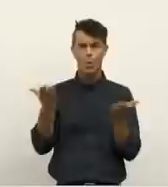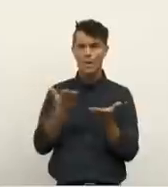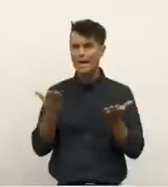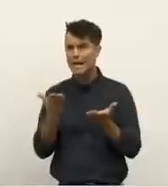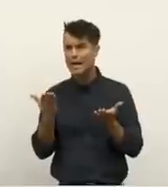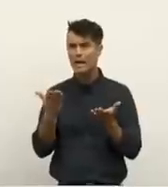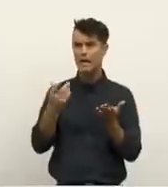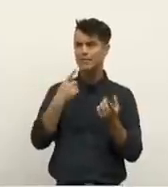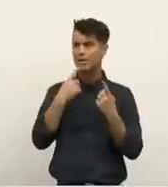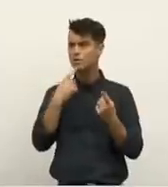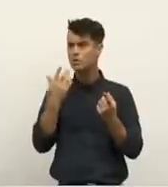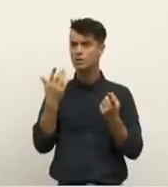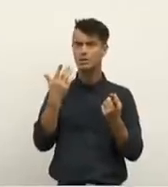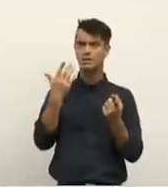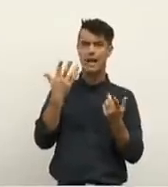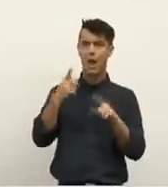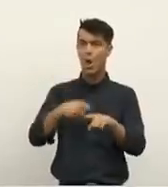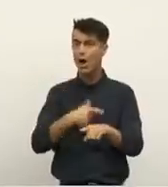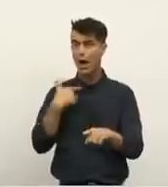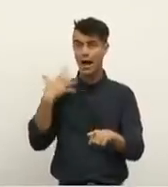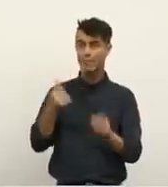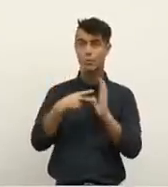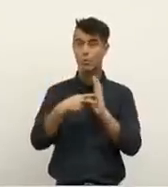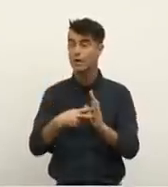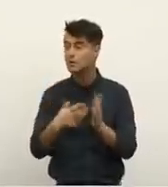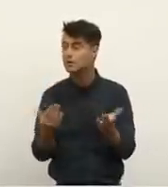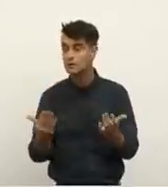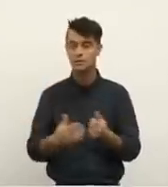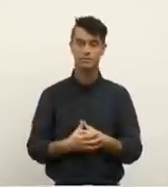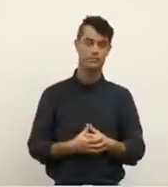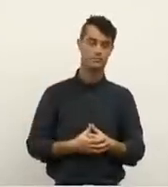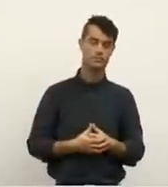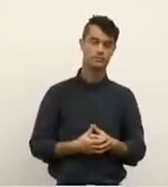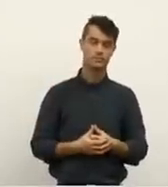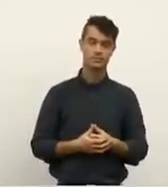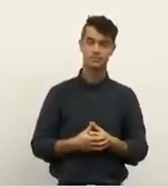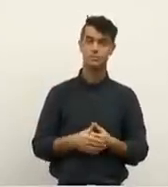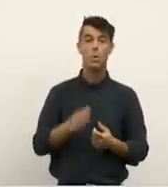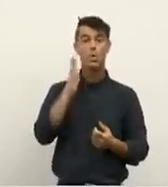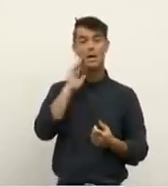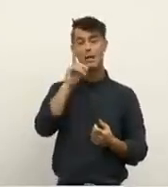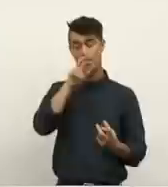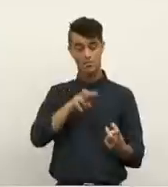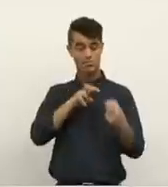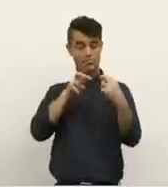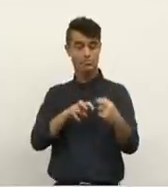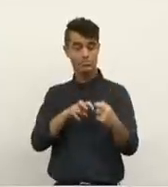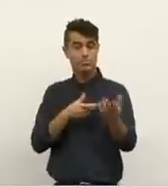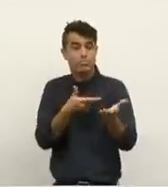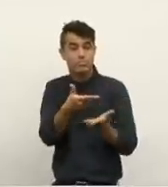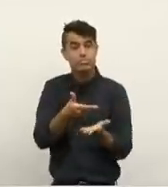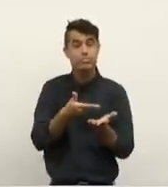And I think also, when people are having that initial discussion with planners, particularly if you have really specific needs.